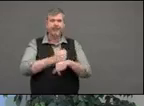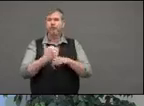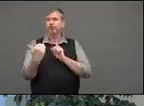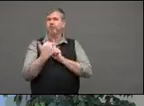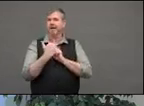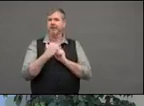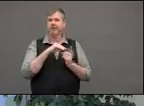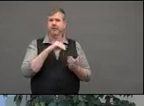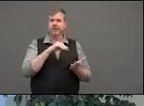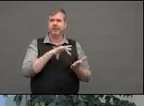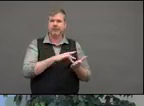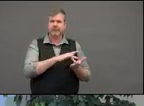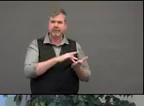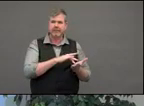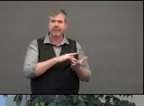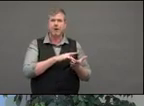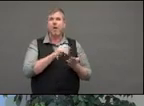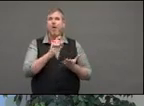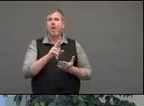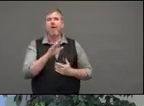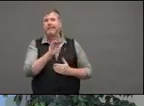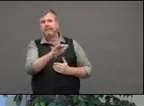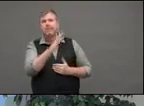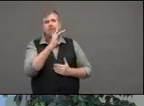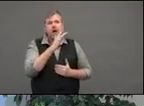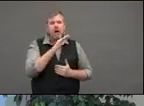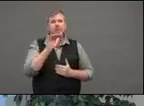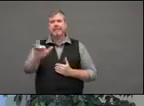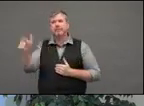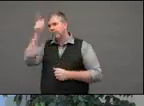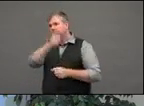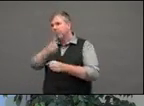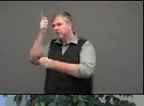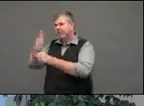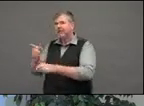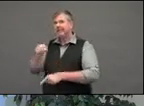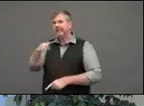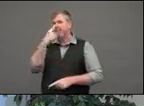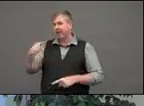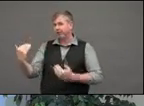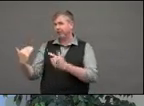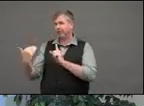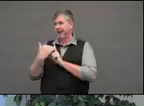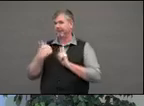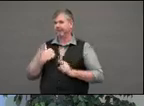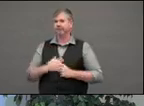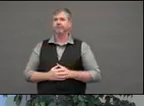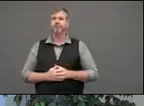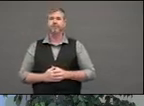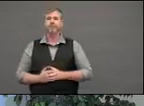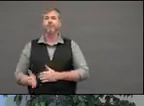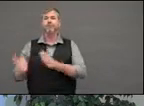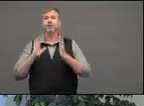Yeah and another thing about that you know i always have extra face coverings whether it's in my car my apartment